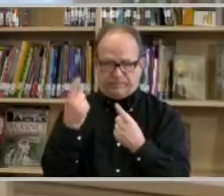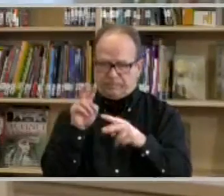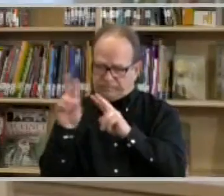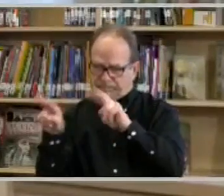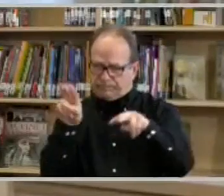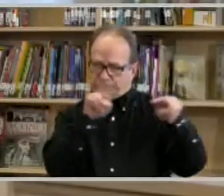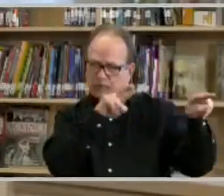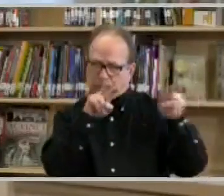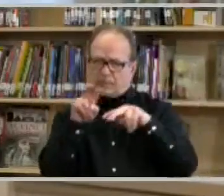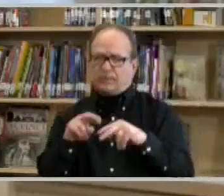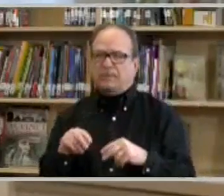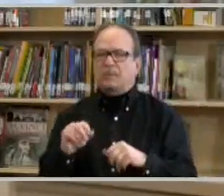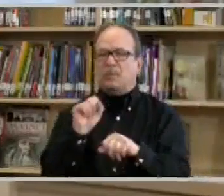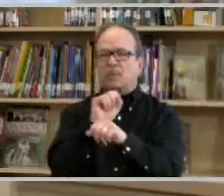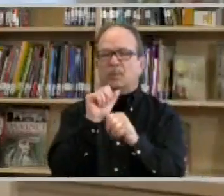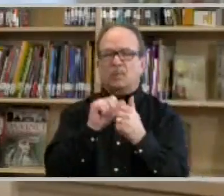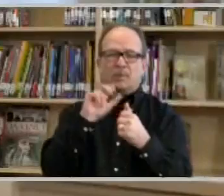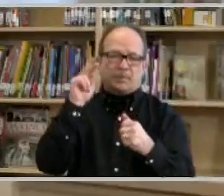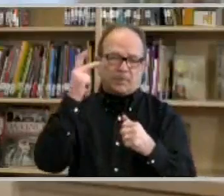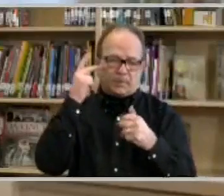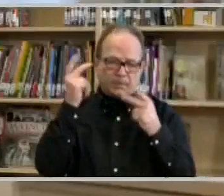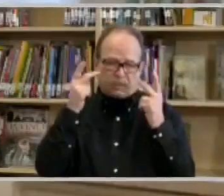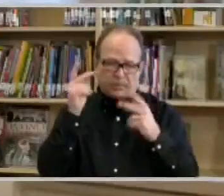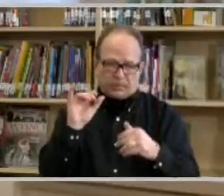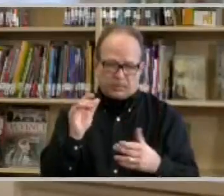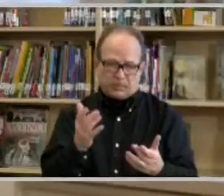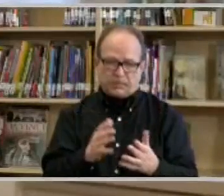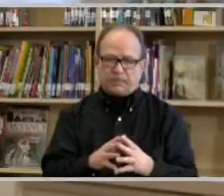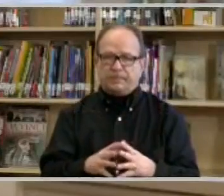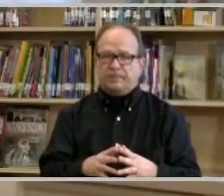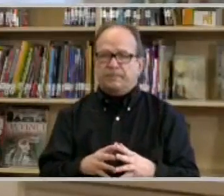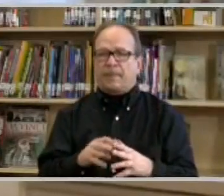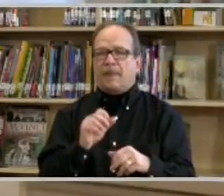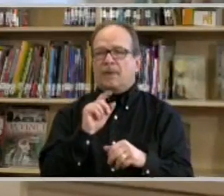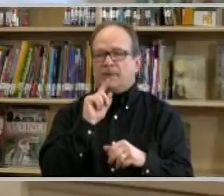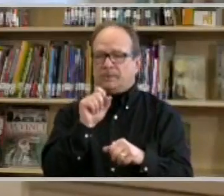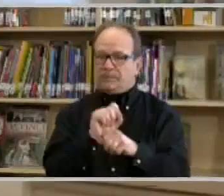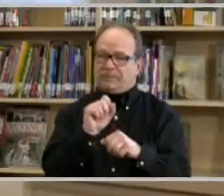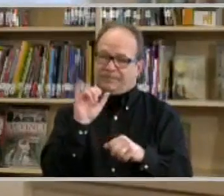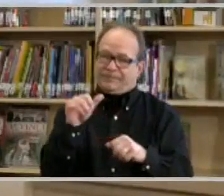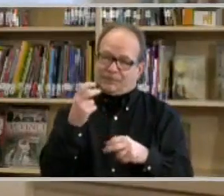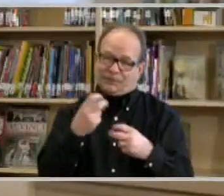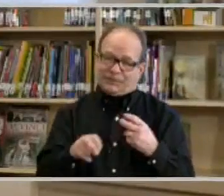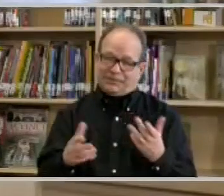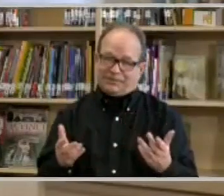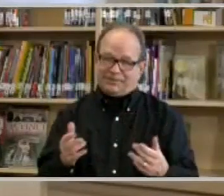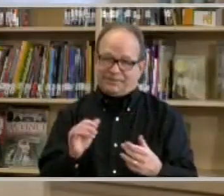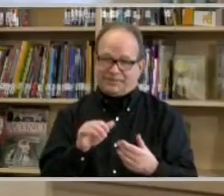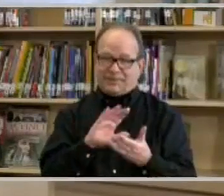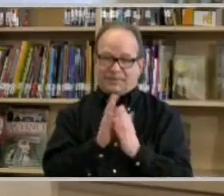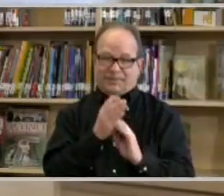NEIGHBORHOODS, TO WORKING HAND IN HAND WITH POLITICAL